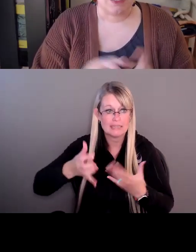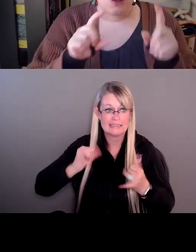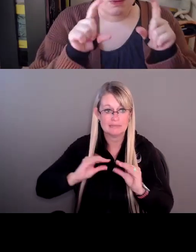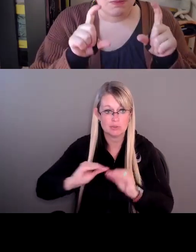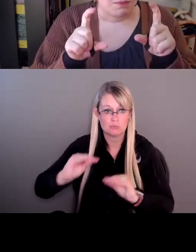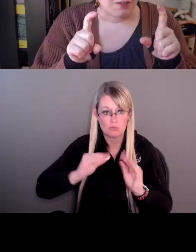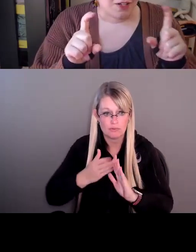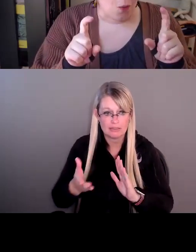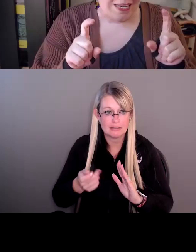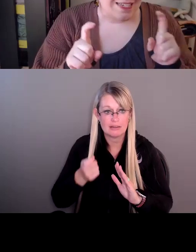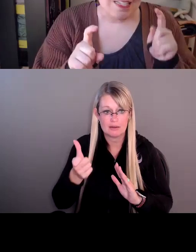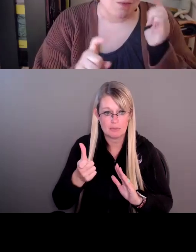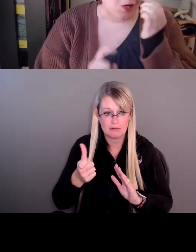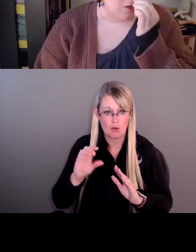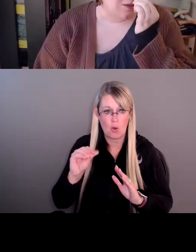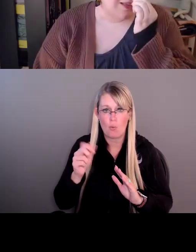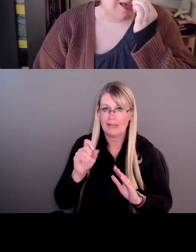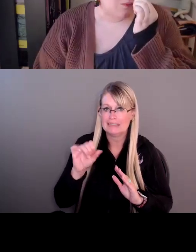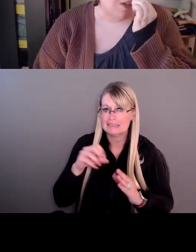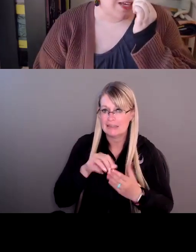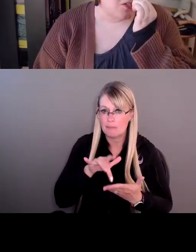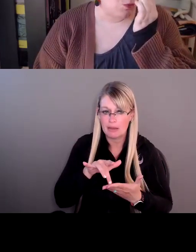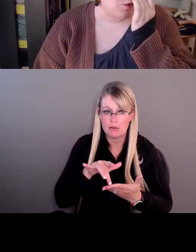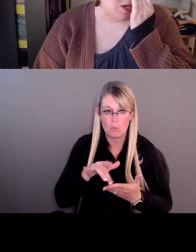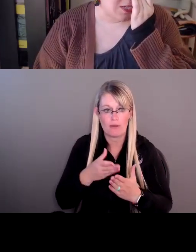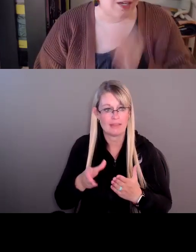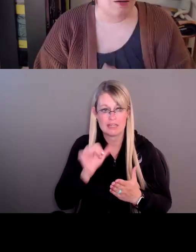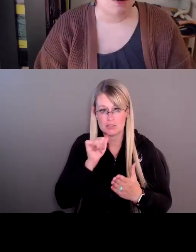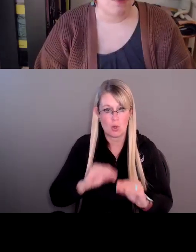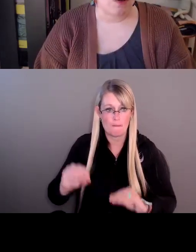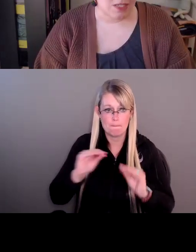little bit of an oasis in the middle where things don't move constantly, but for the rest of the